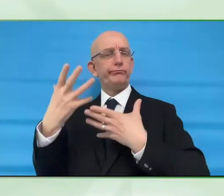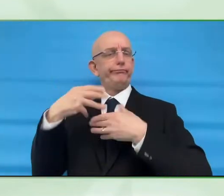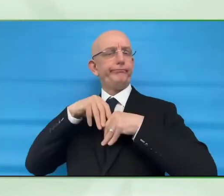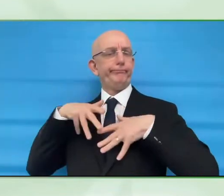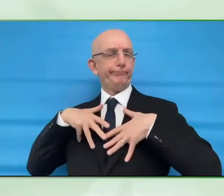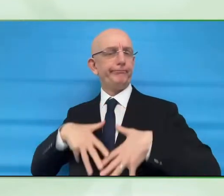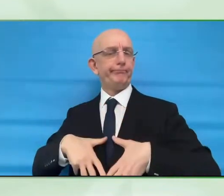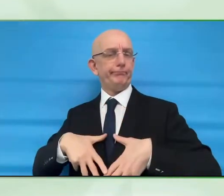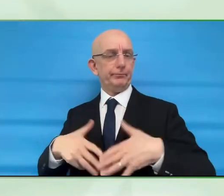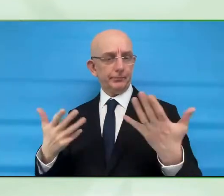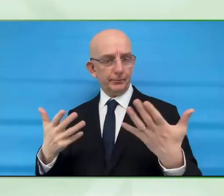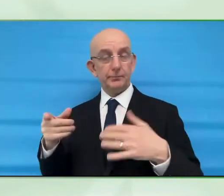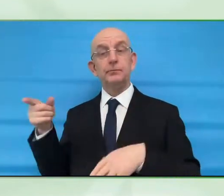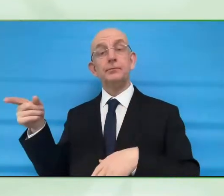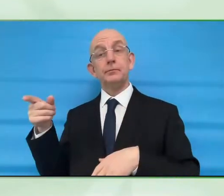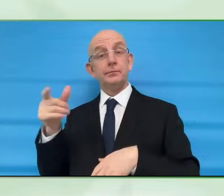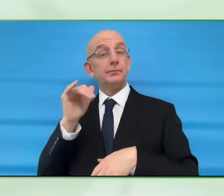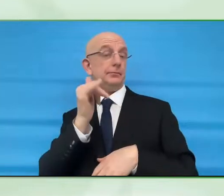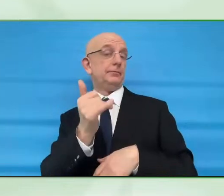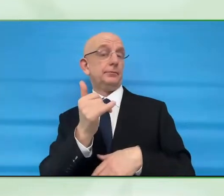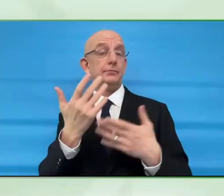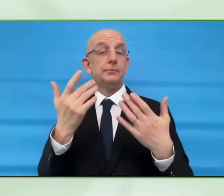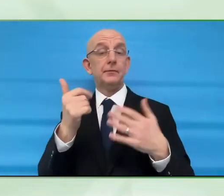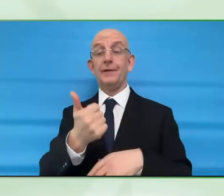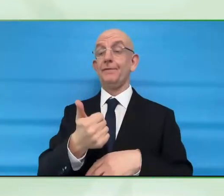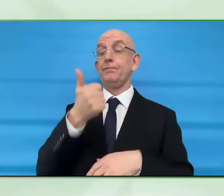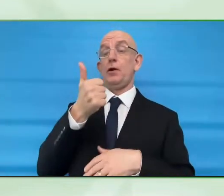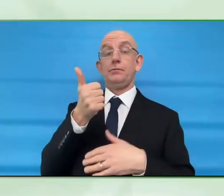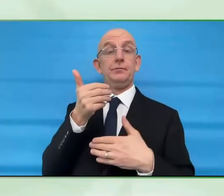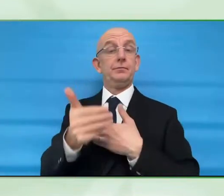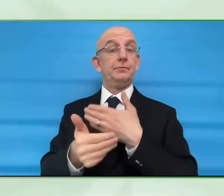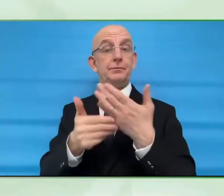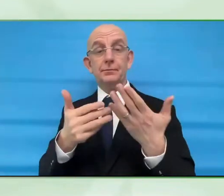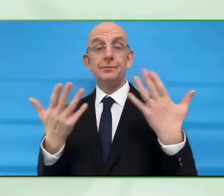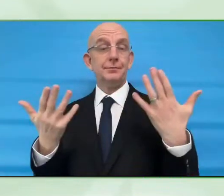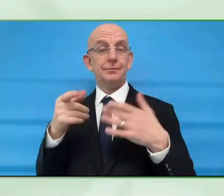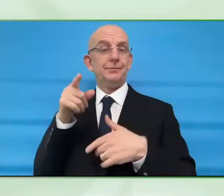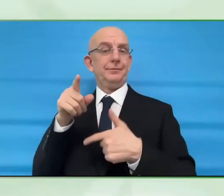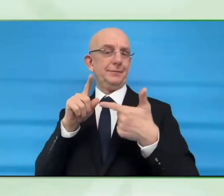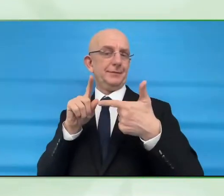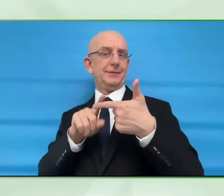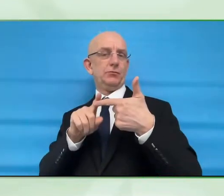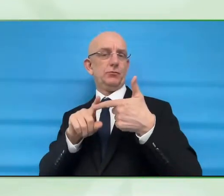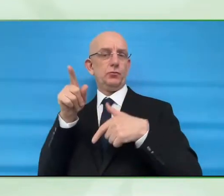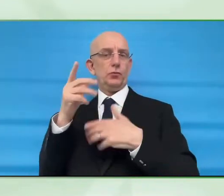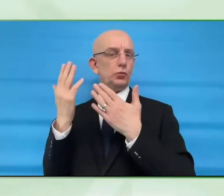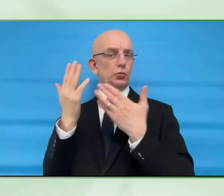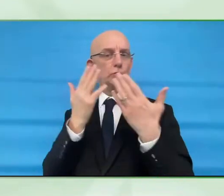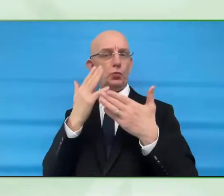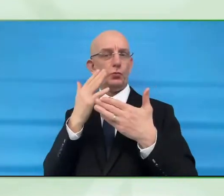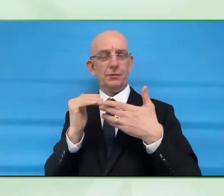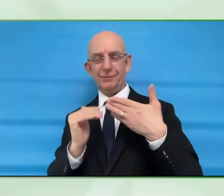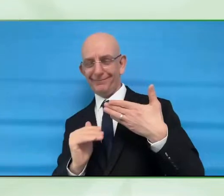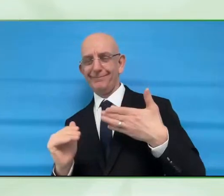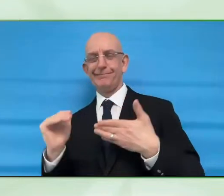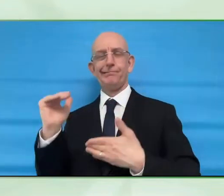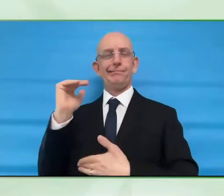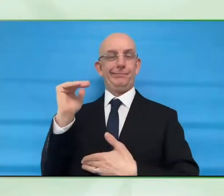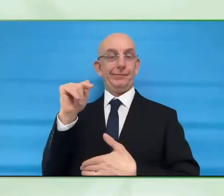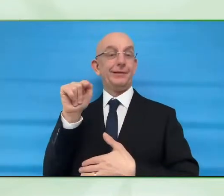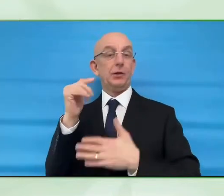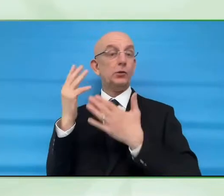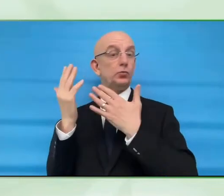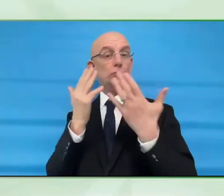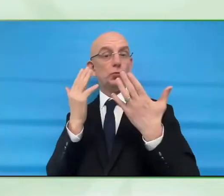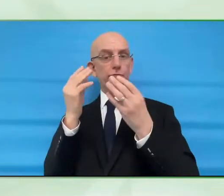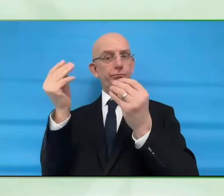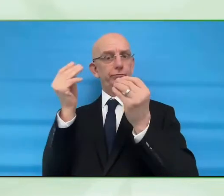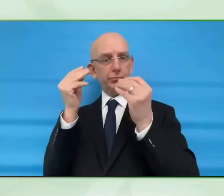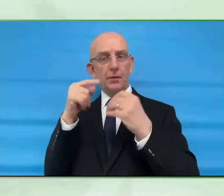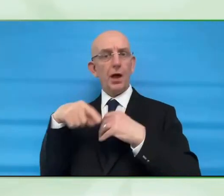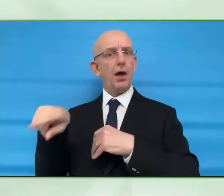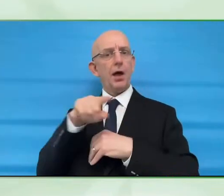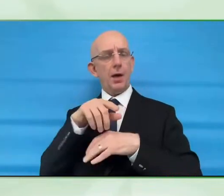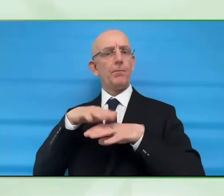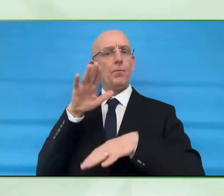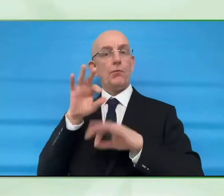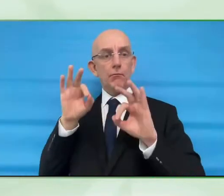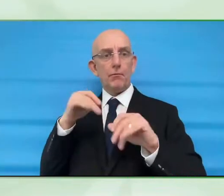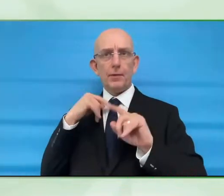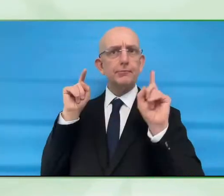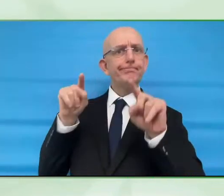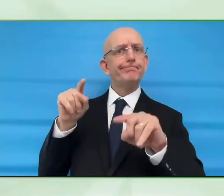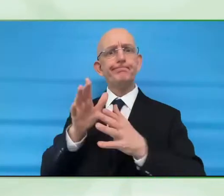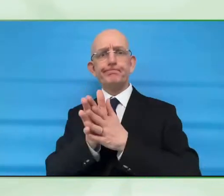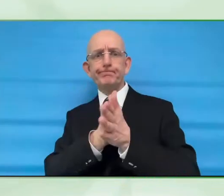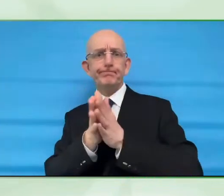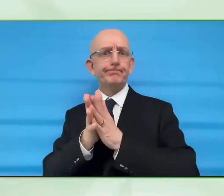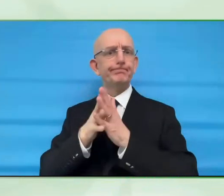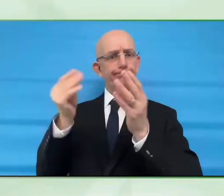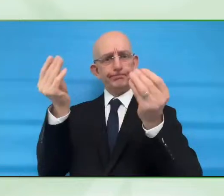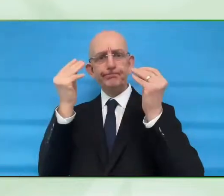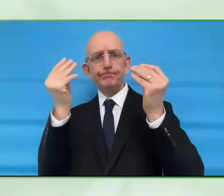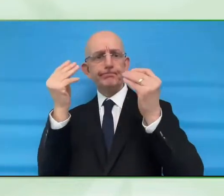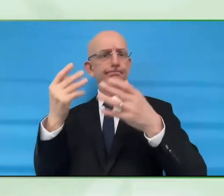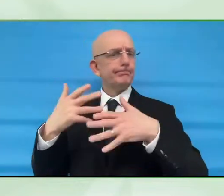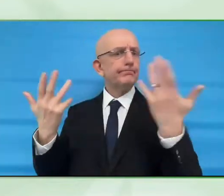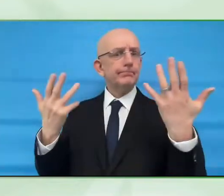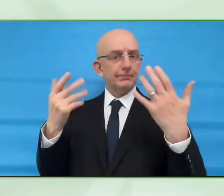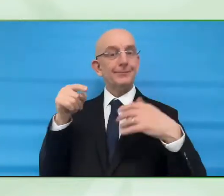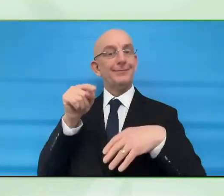It's always really useful thing to do and to be able to feel like you can ask questions